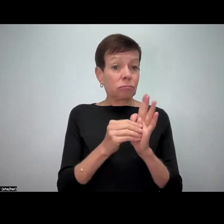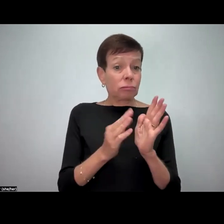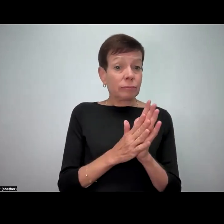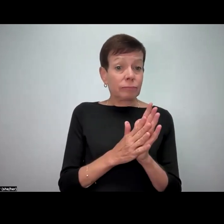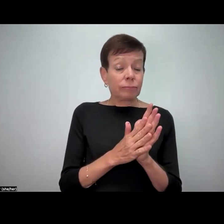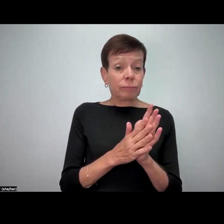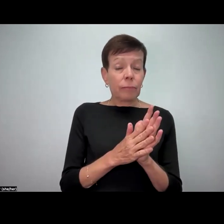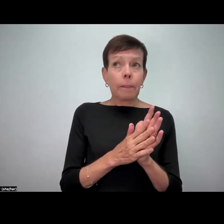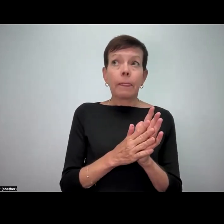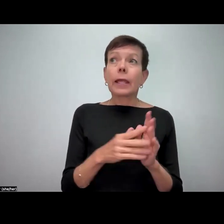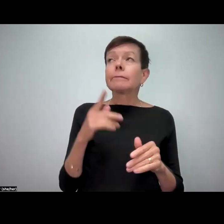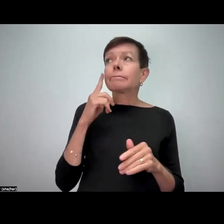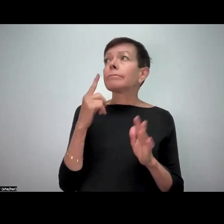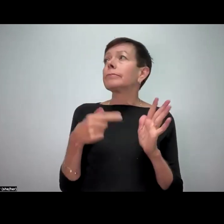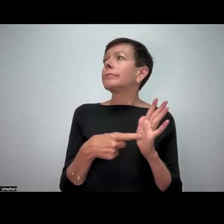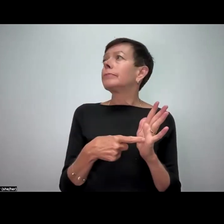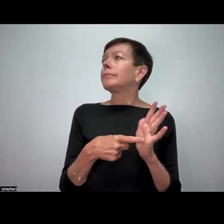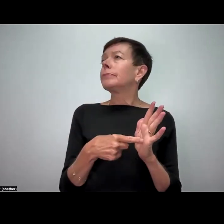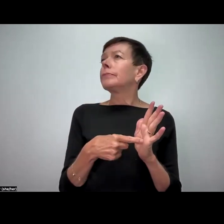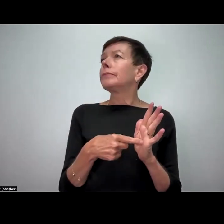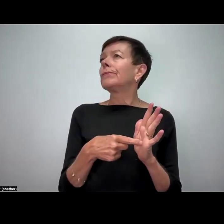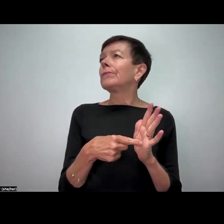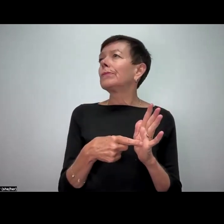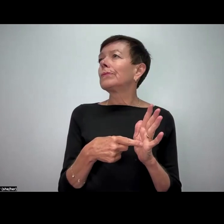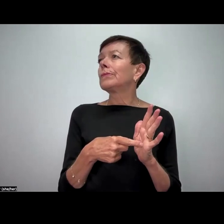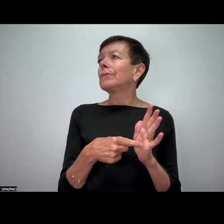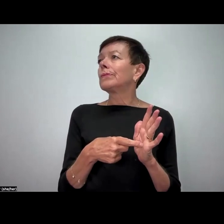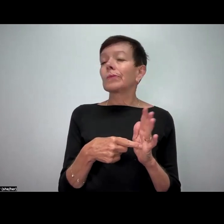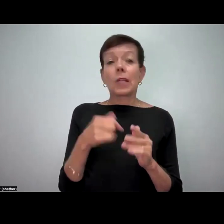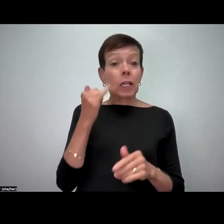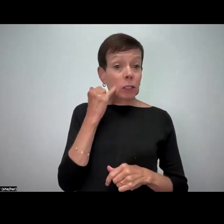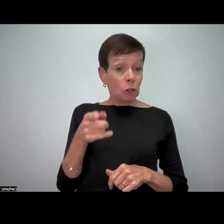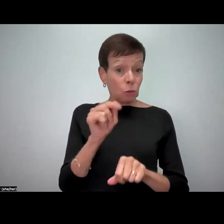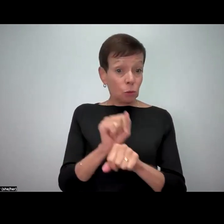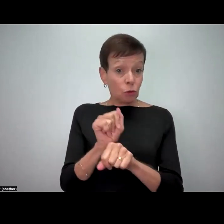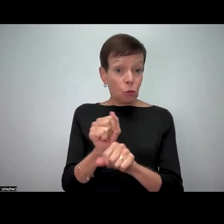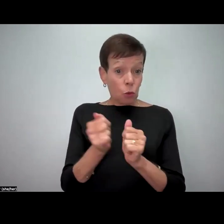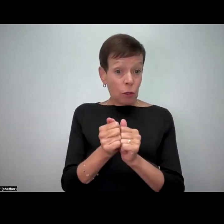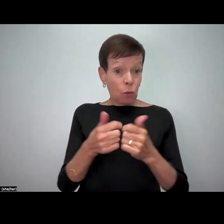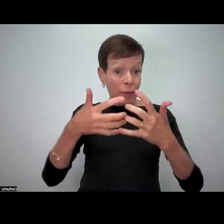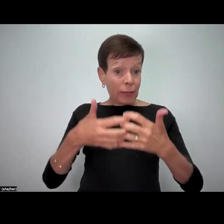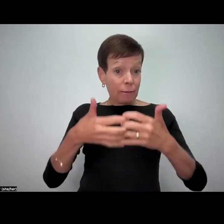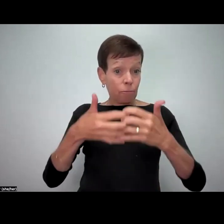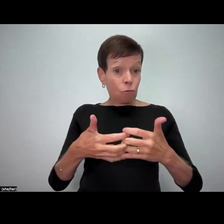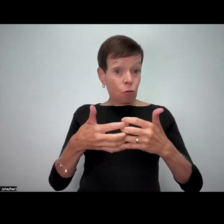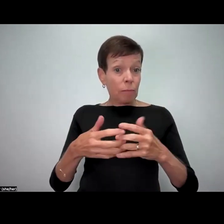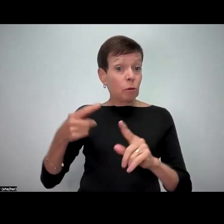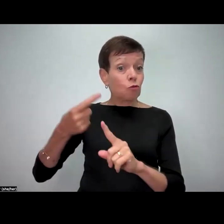say you're working with, like an equipment rental company and they're going to offer some a scissor